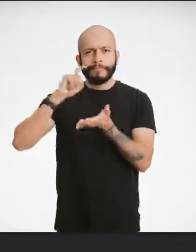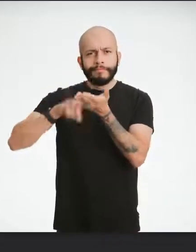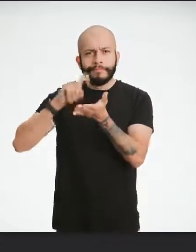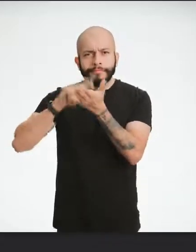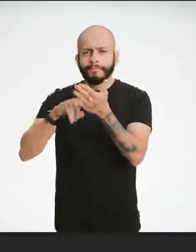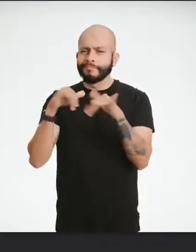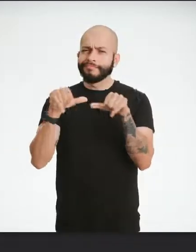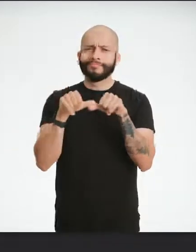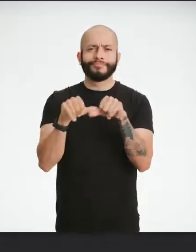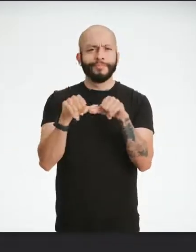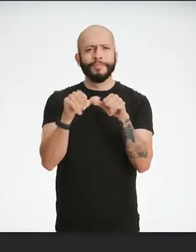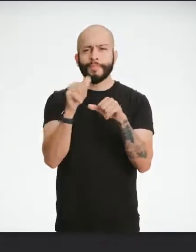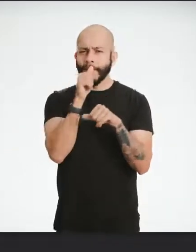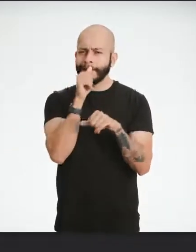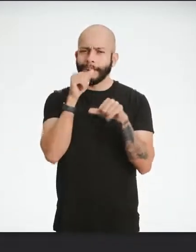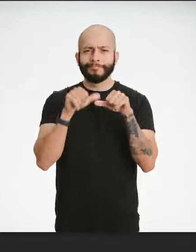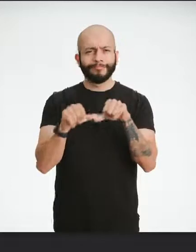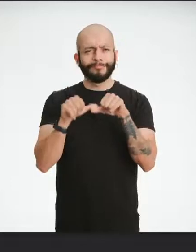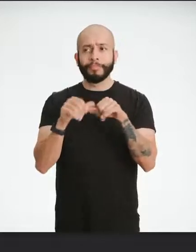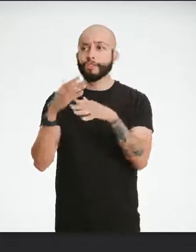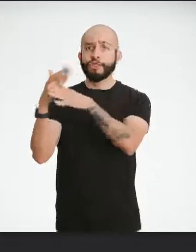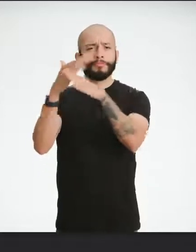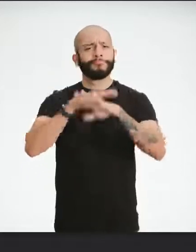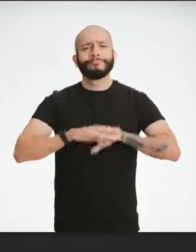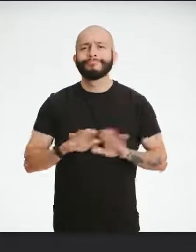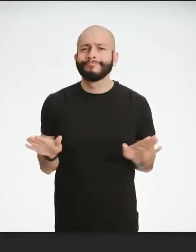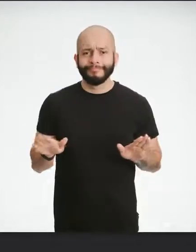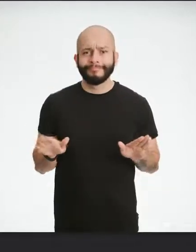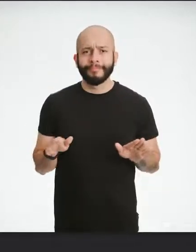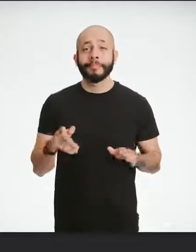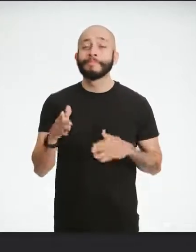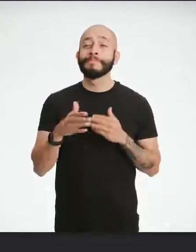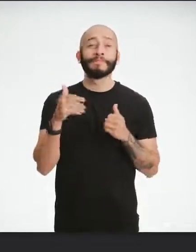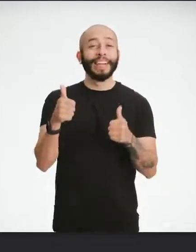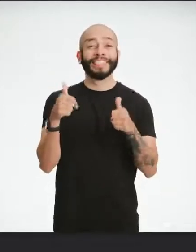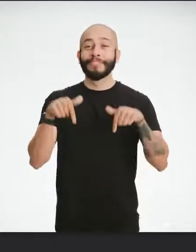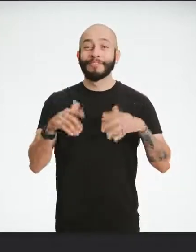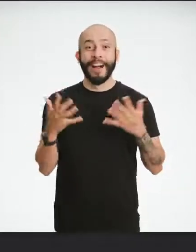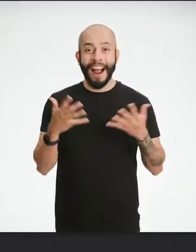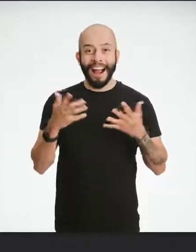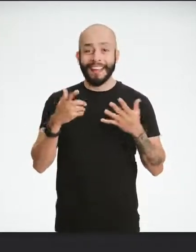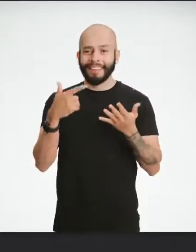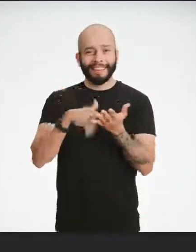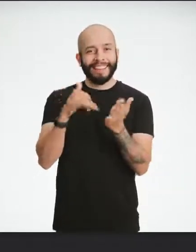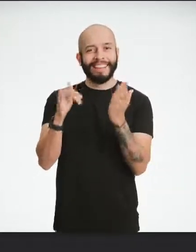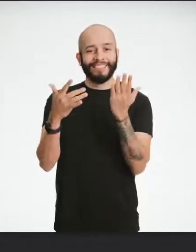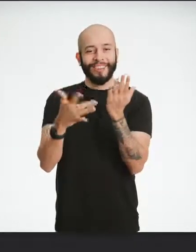And the best part is, you can do this with existing technologies your app is most likely already using.